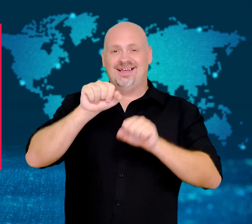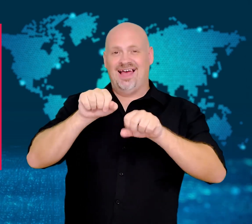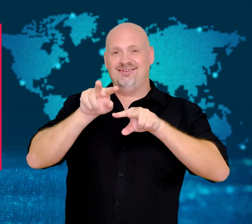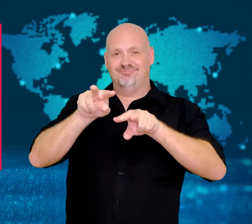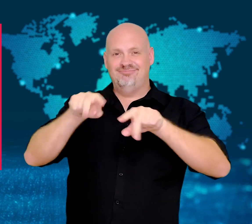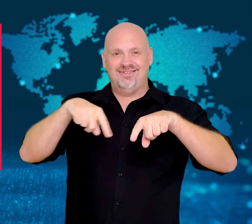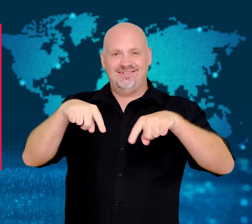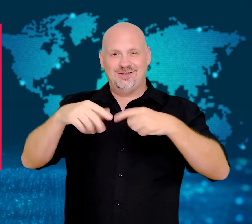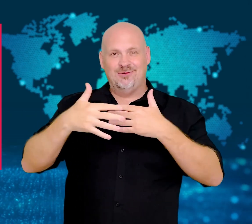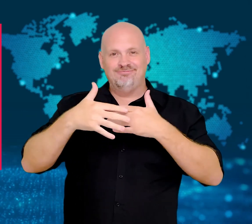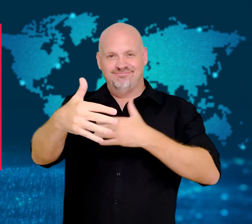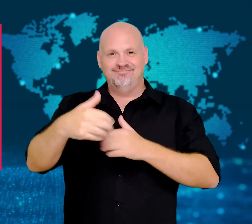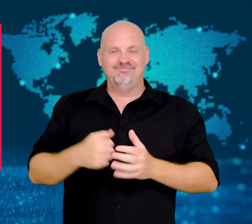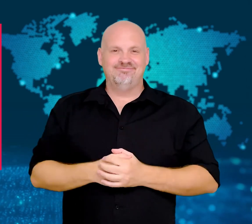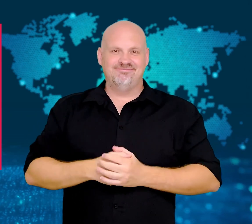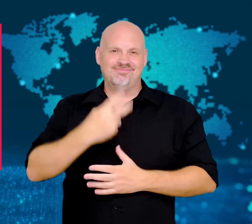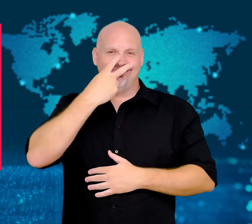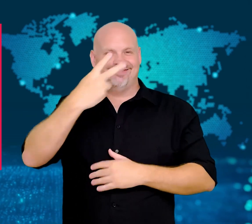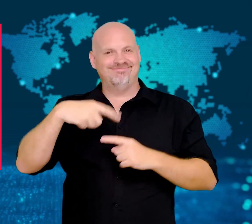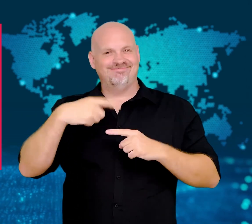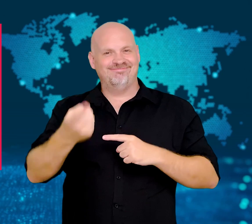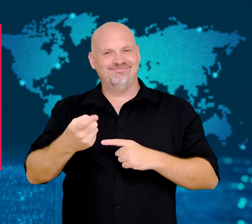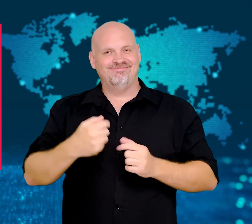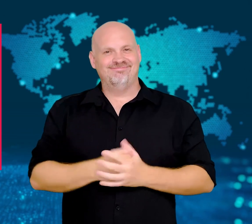to get new video updates! See you next time!